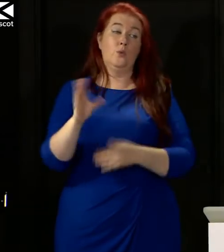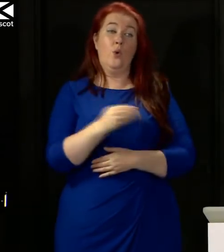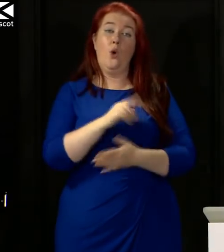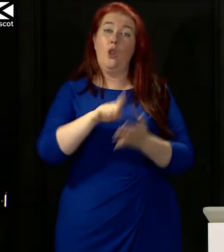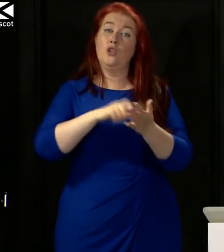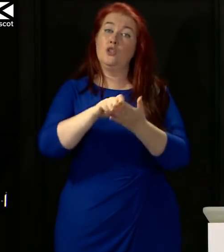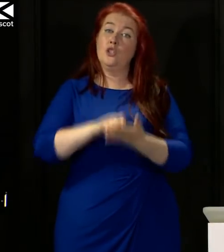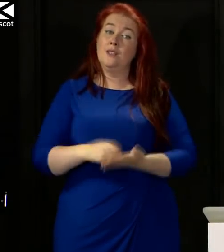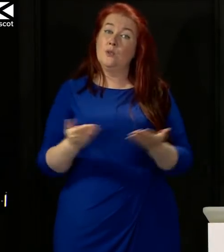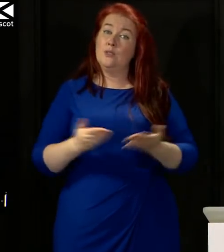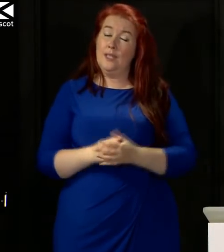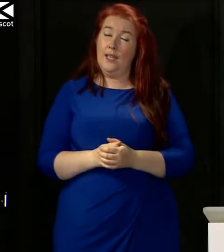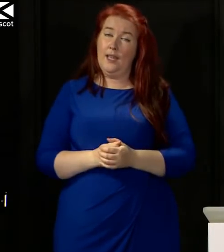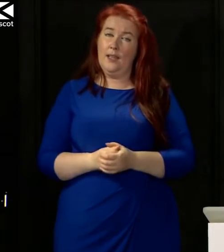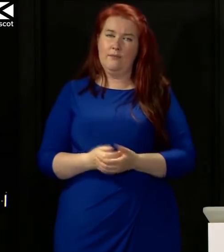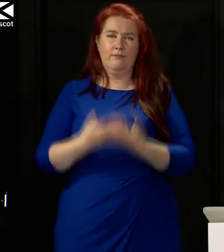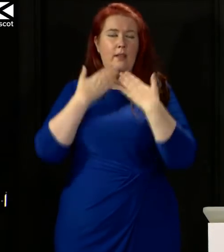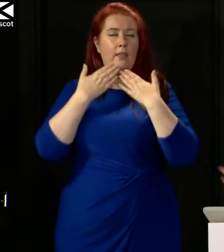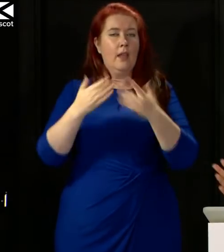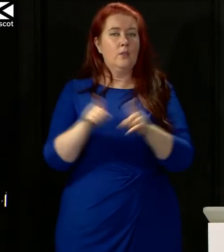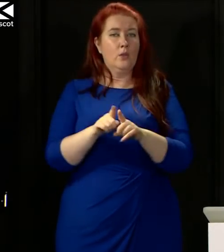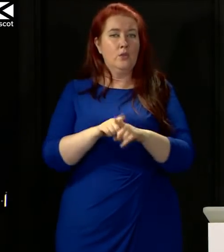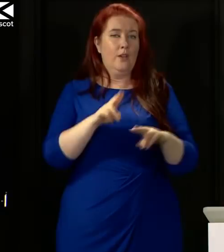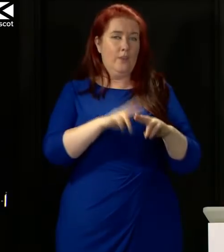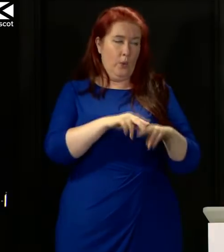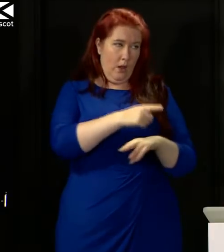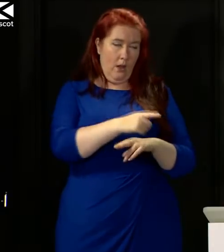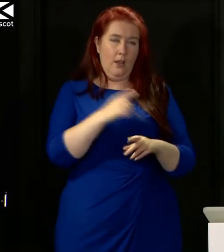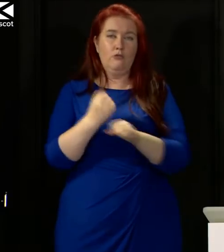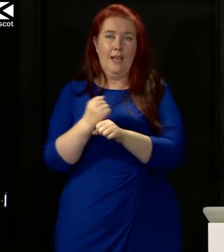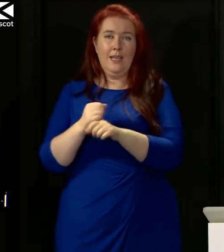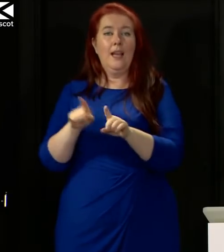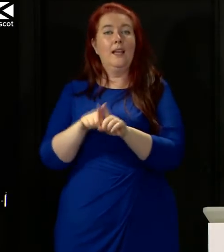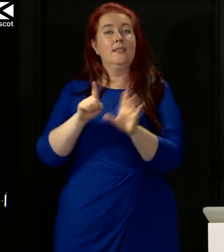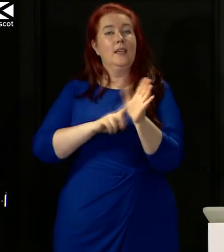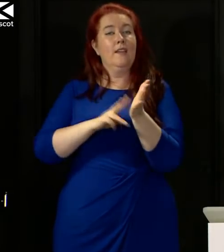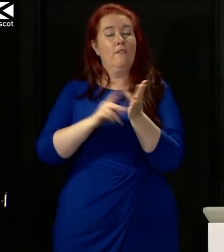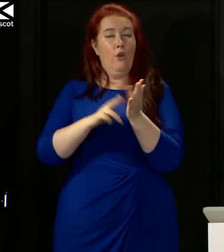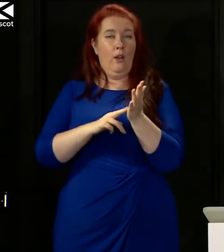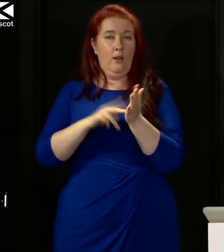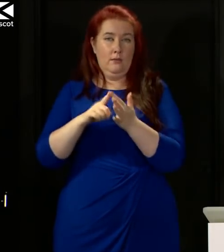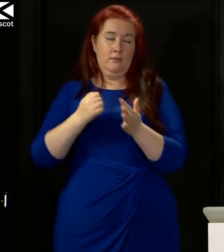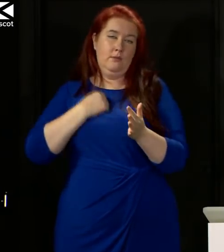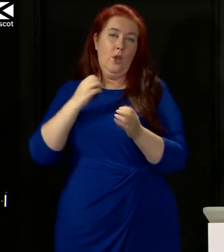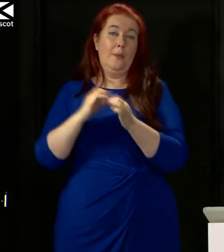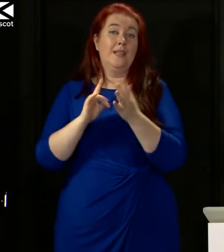us today. My thanks to Fiona and to Gregor, and to our BSL interpreter Yvonne today, and